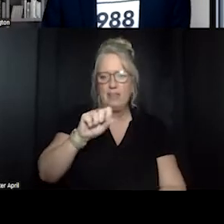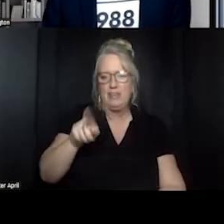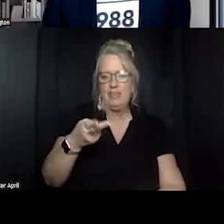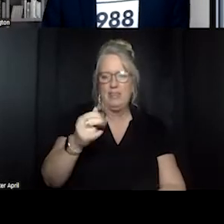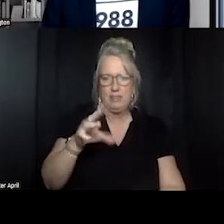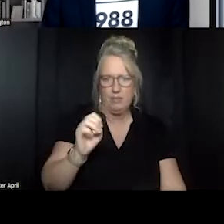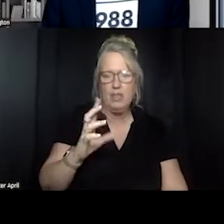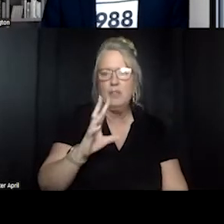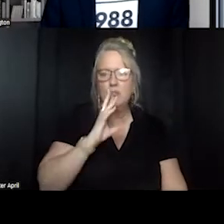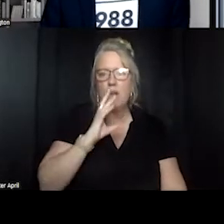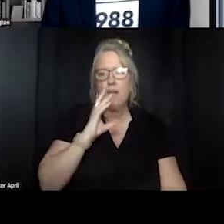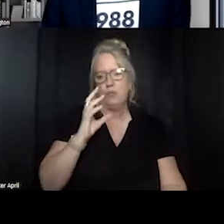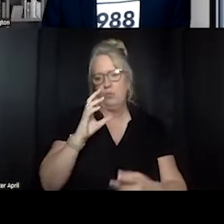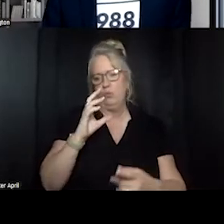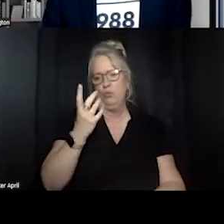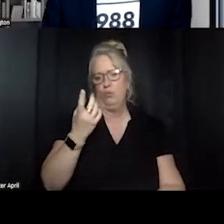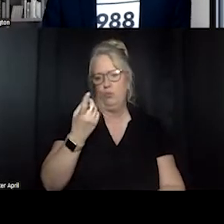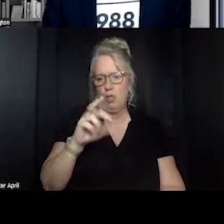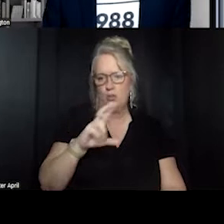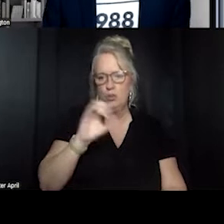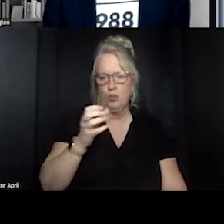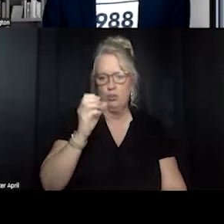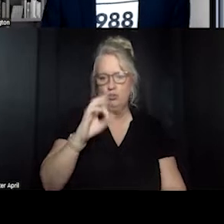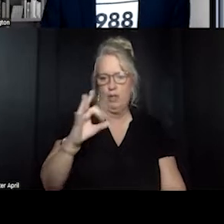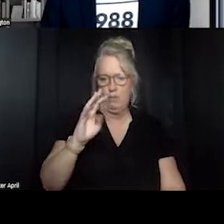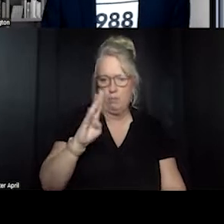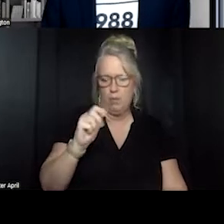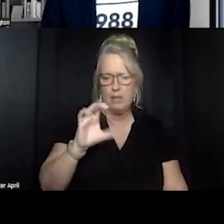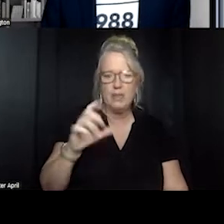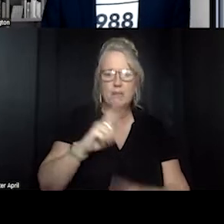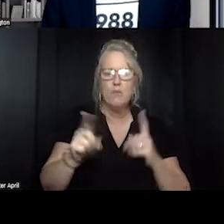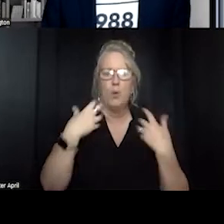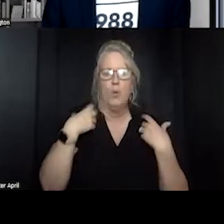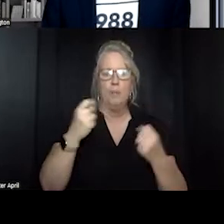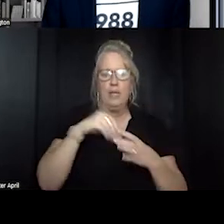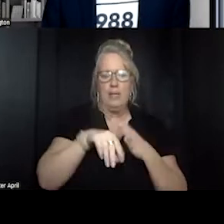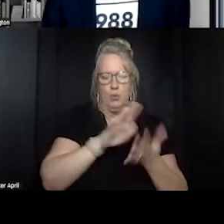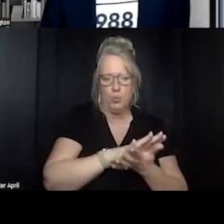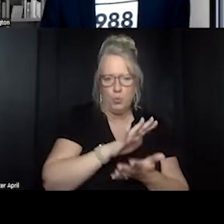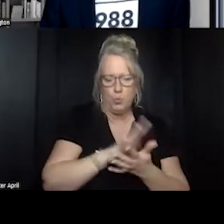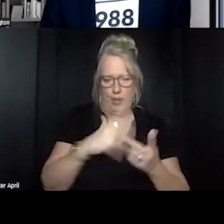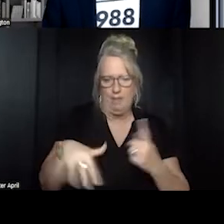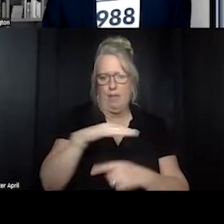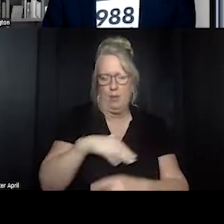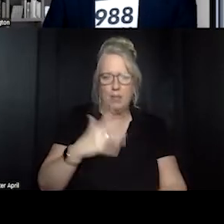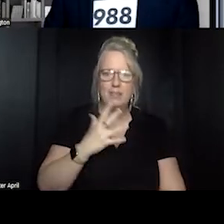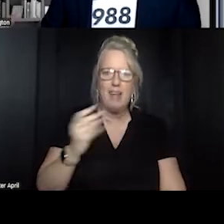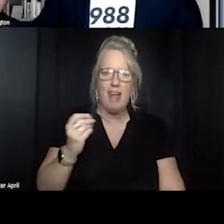JEFF BOSTICK WITH GEORGETOWN CENTER FOR WELL BEING IN SCHOOL ENVIRONMENTS. OF COURSE, ONE OF THE